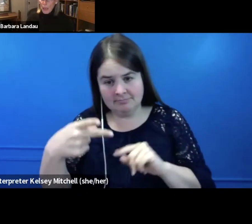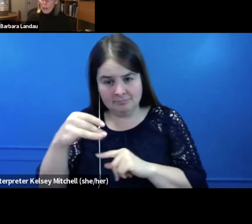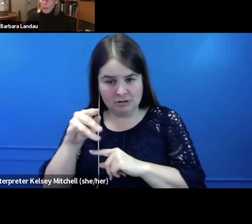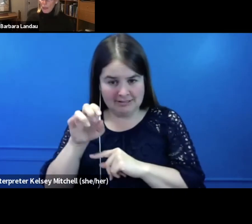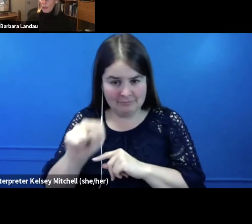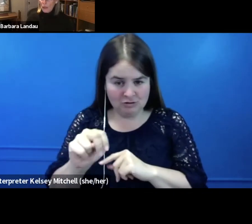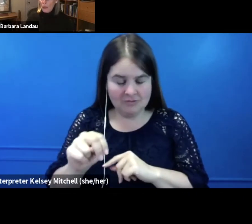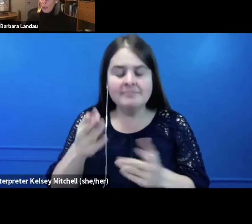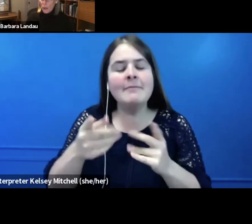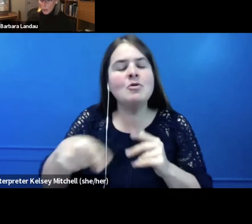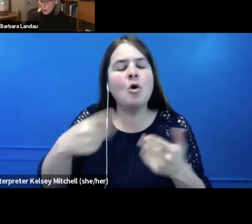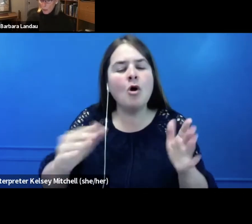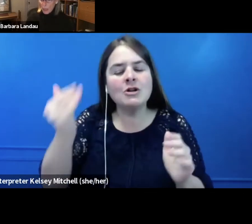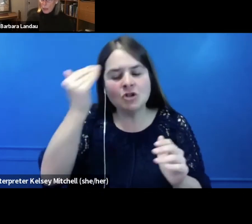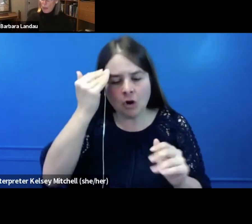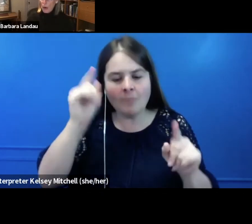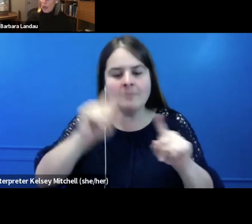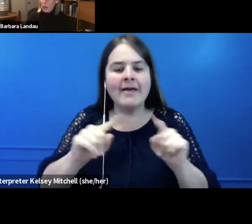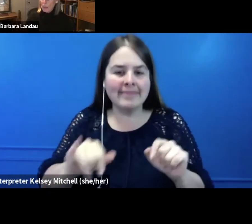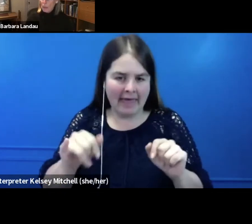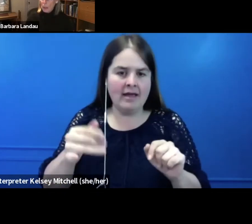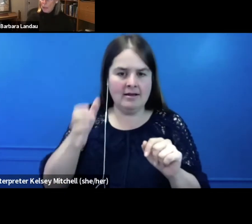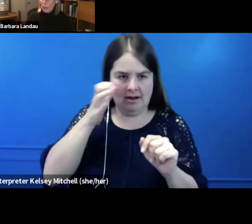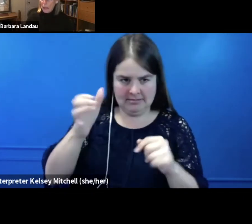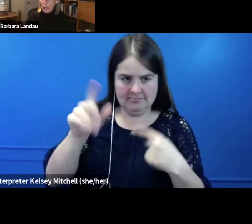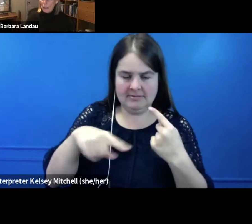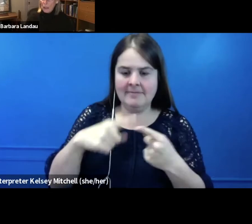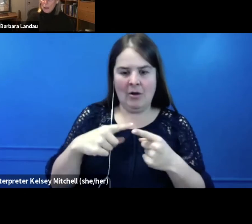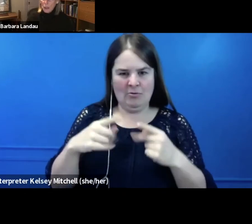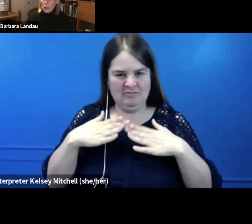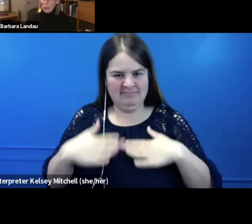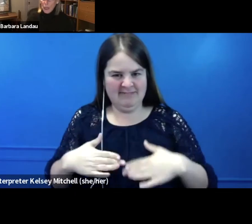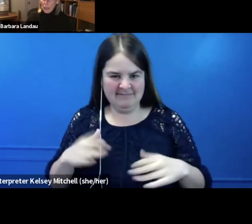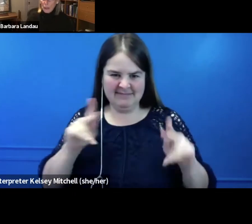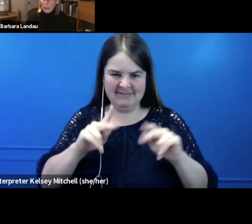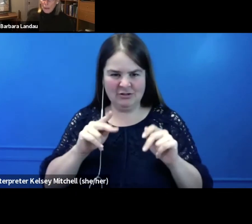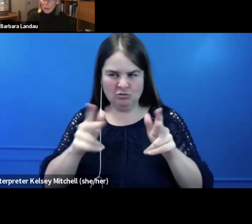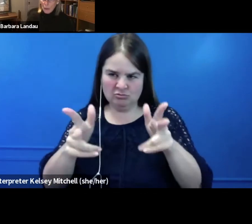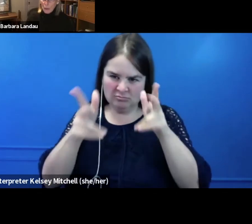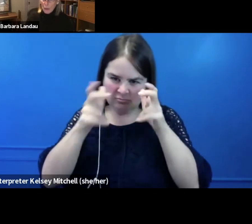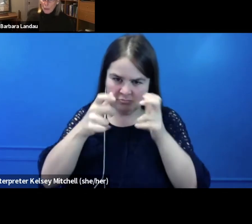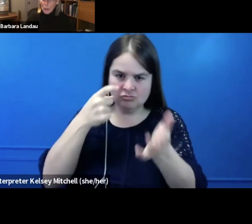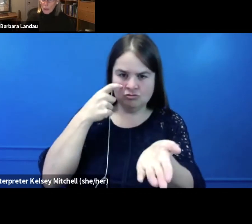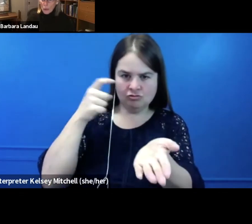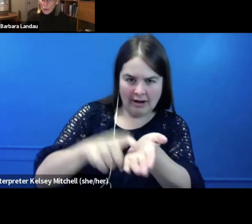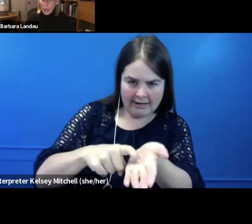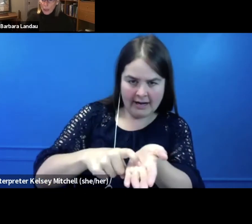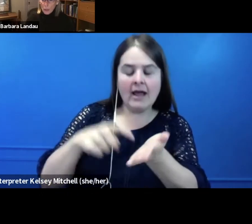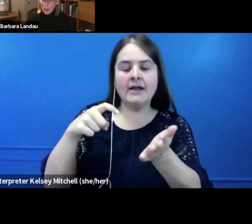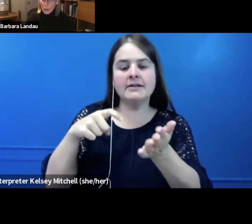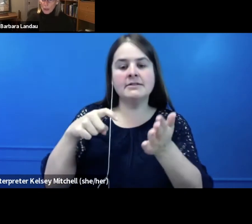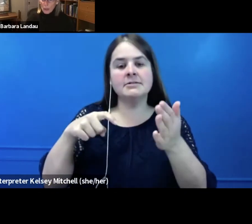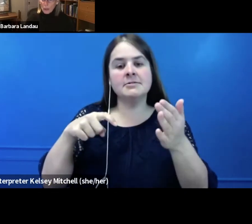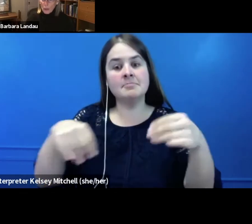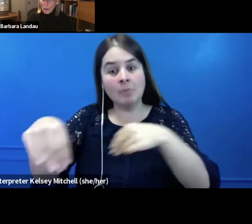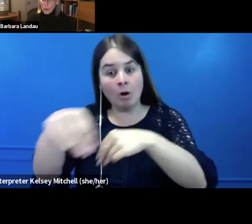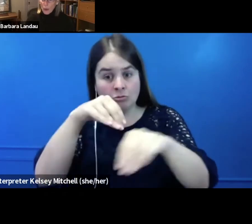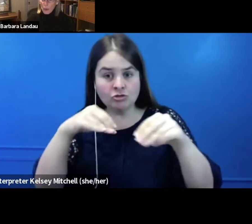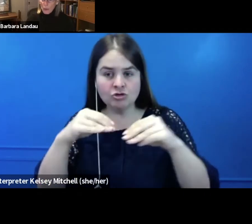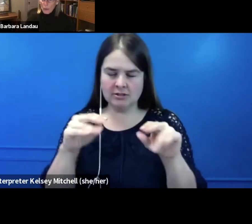this is the human being's remarkable ability to take motion trajectories